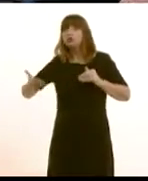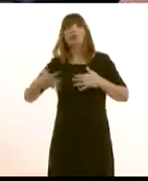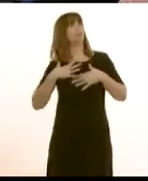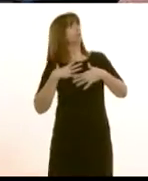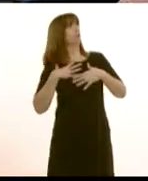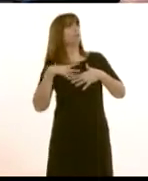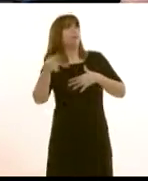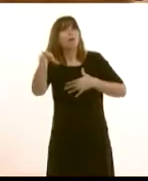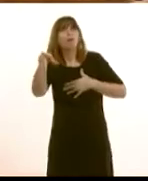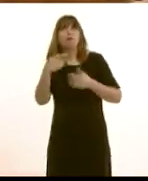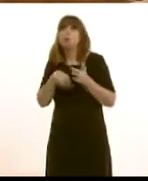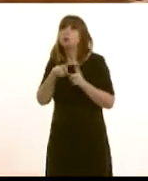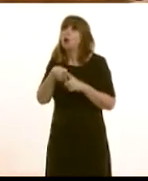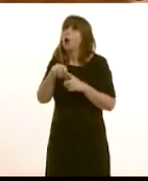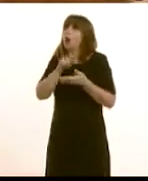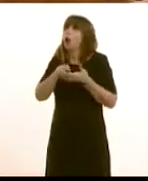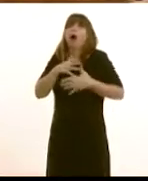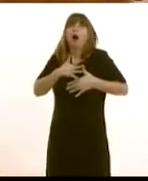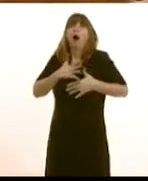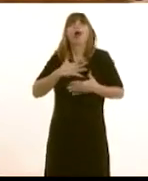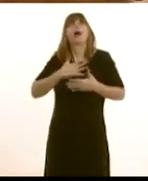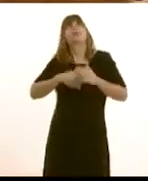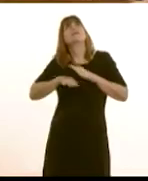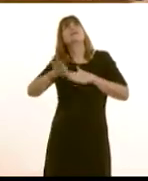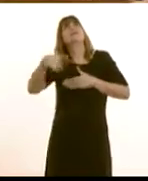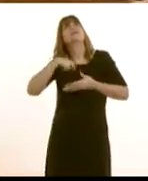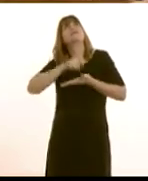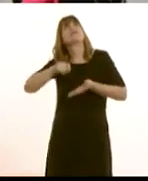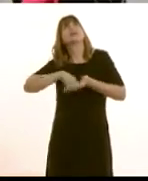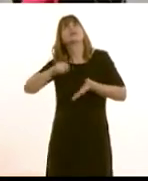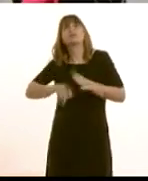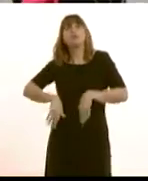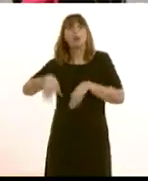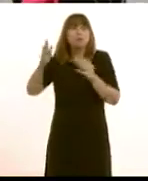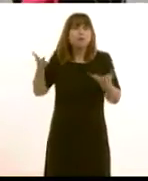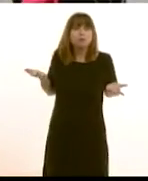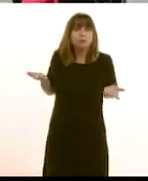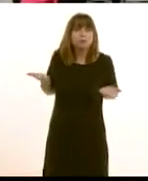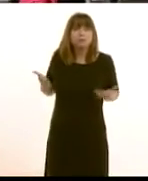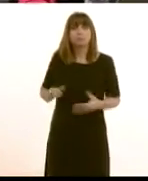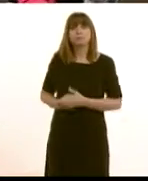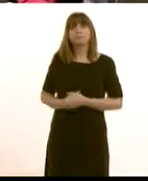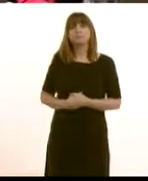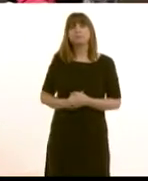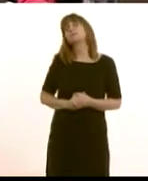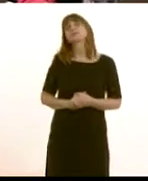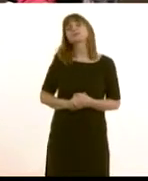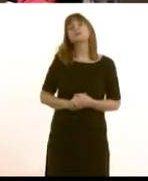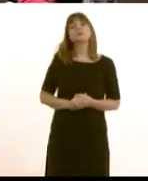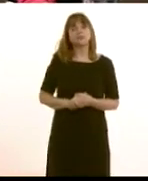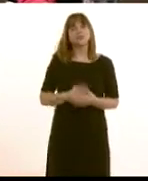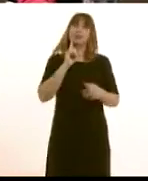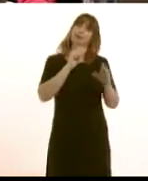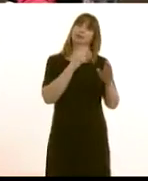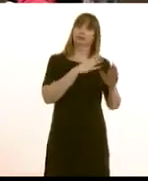with a love of literature? Carwyn Jones: Itís an interesting idea, of course. Itís the finance thatís the question. It would need, no doubt, private finance,